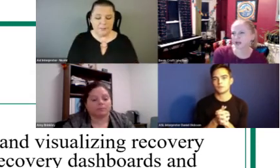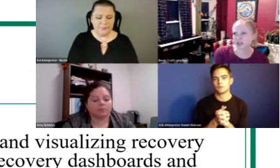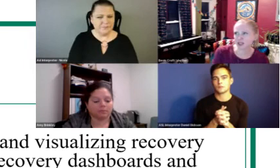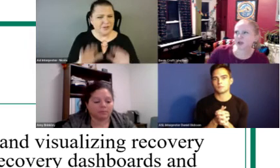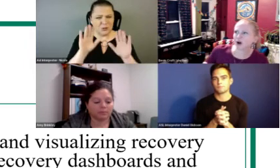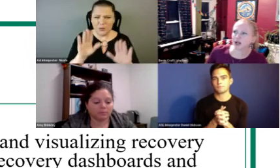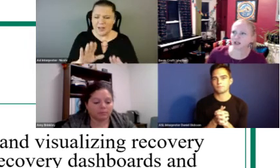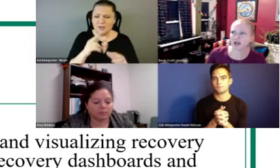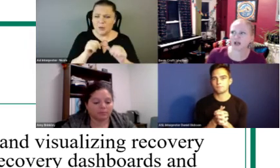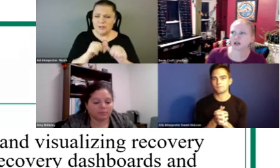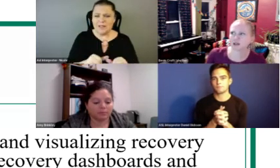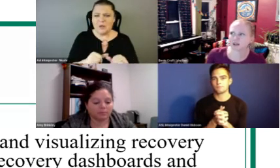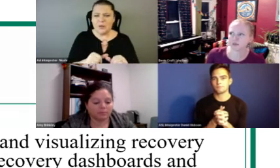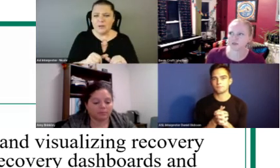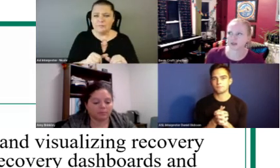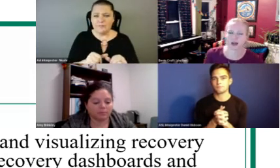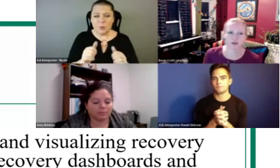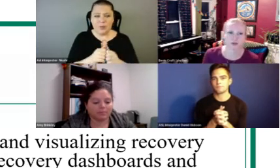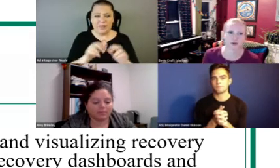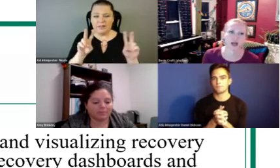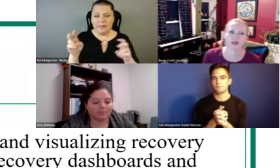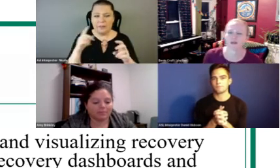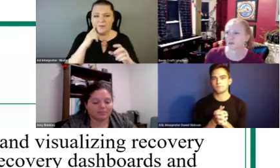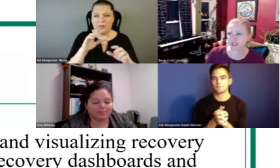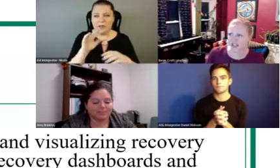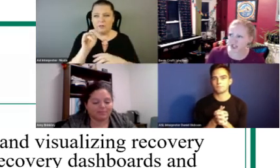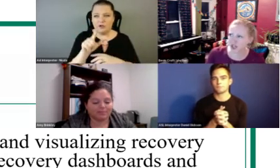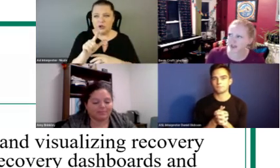continuing on a theme of the council and rotation on the